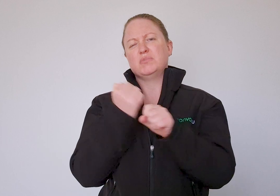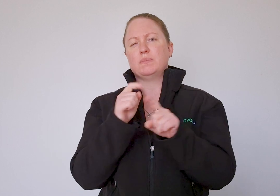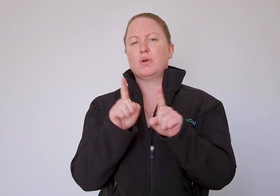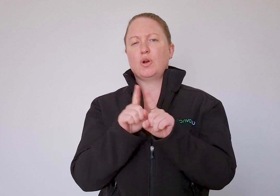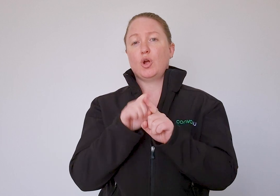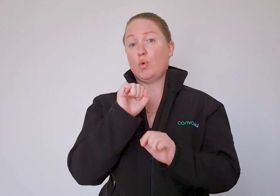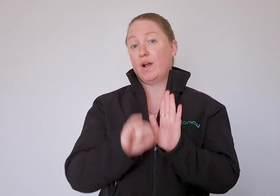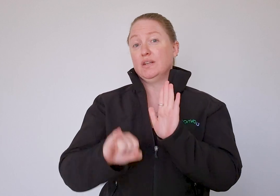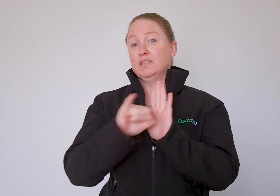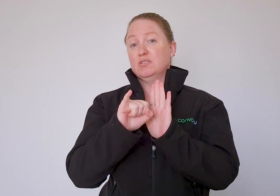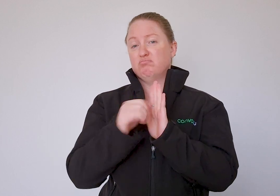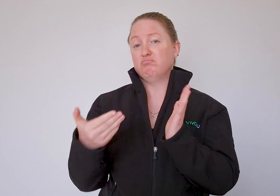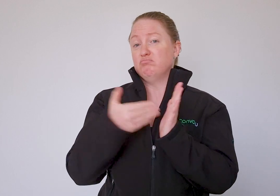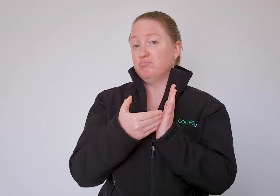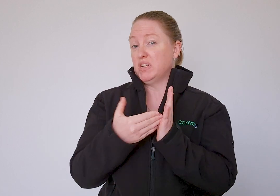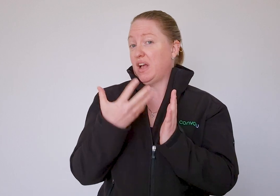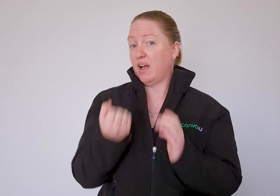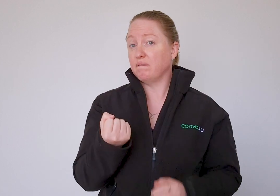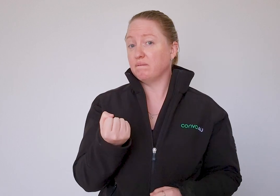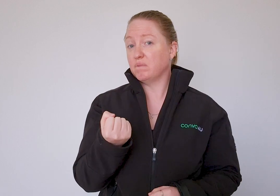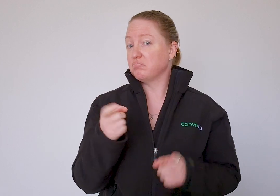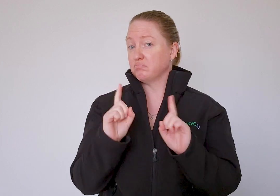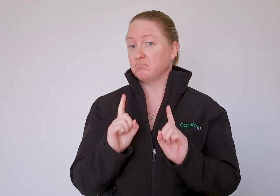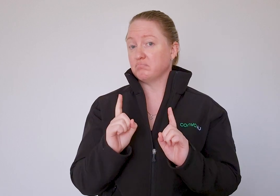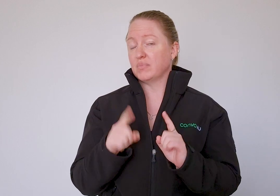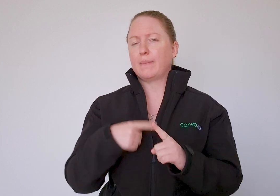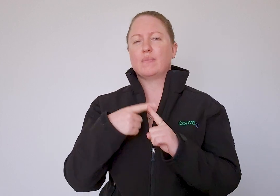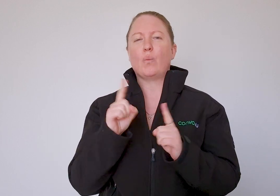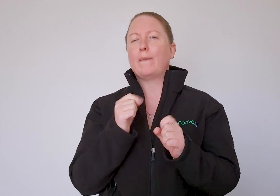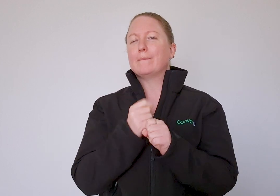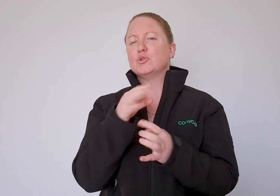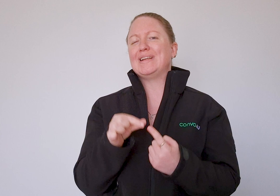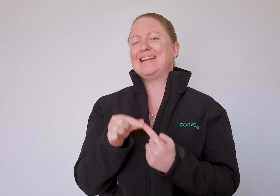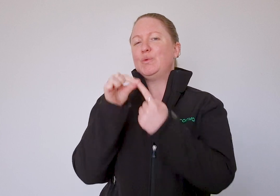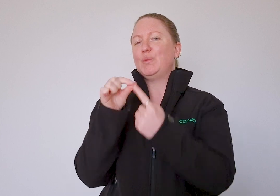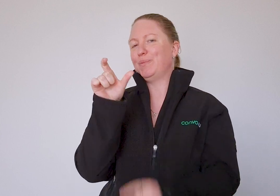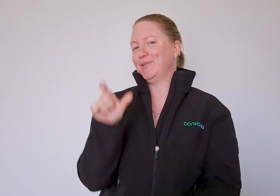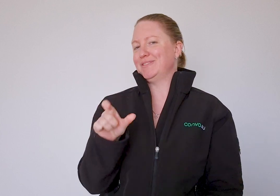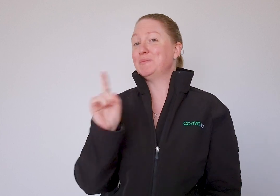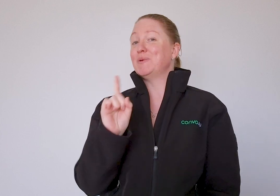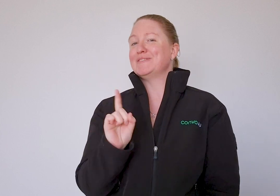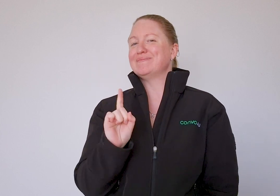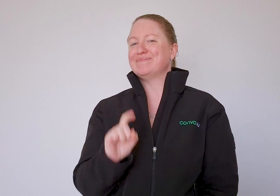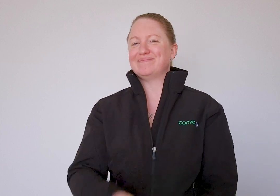(if you'd like to share more about your identity and what makes you unique)